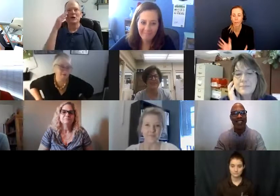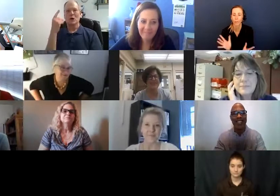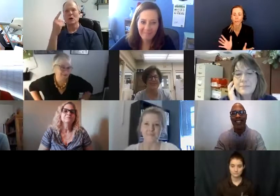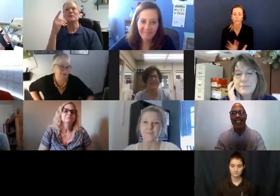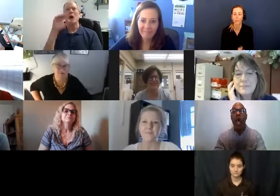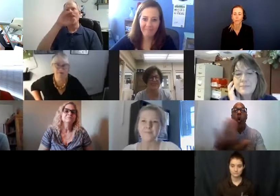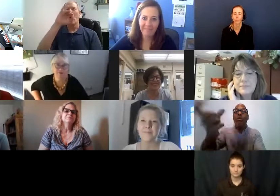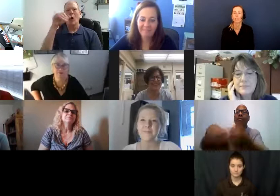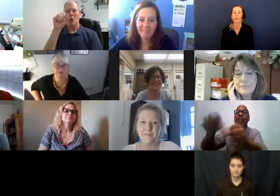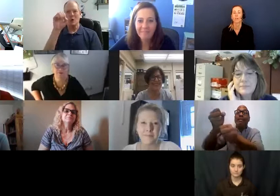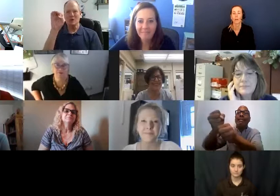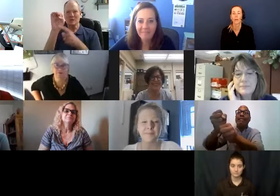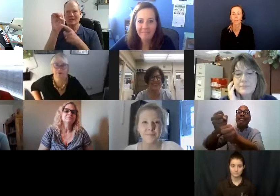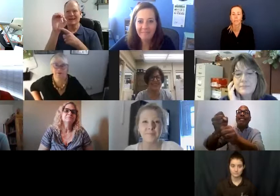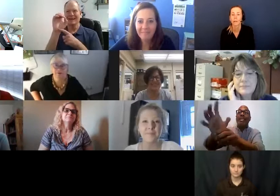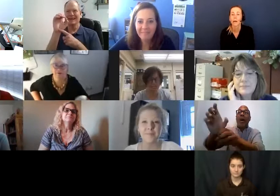Tom: You know, Jose --